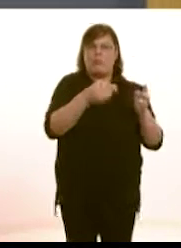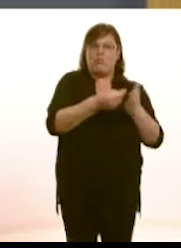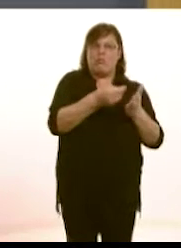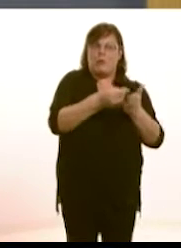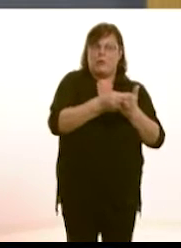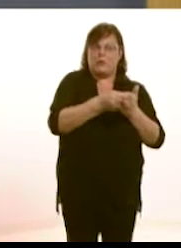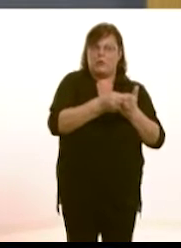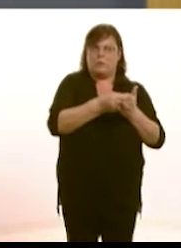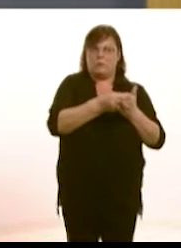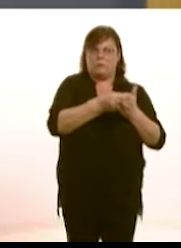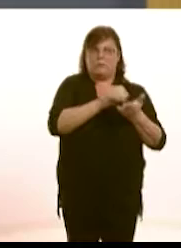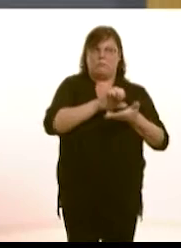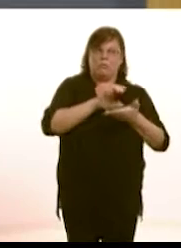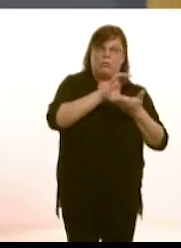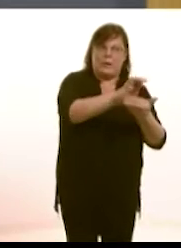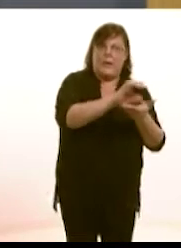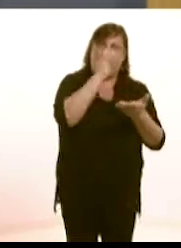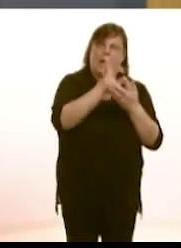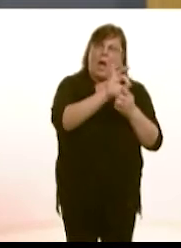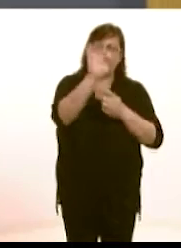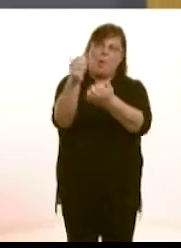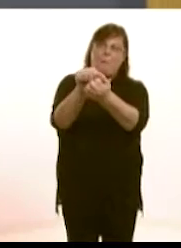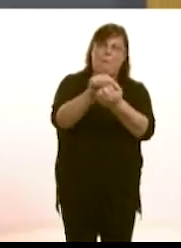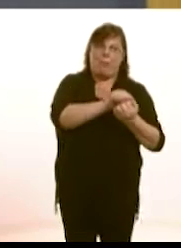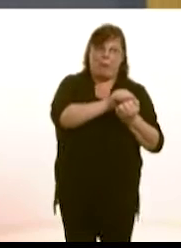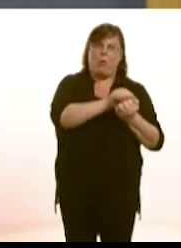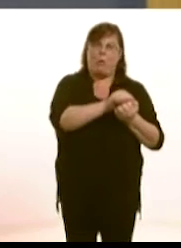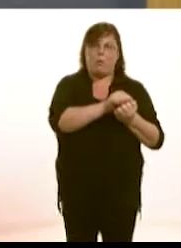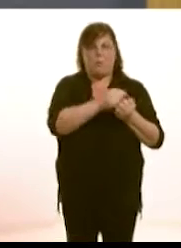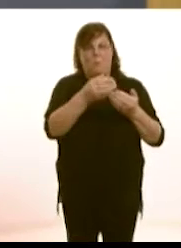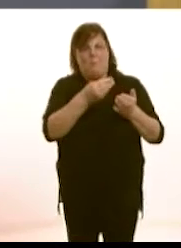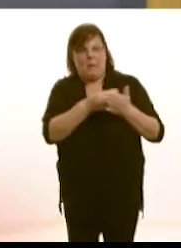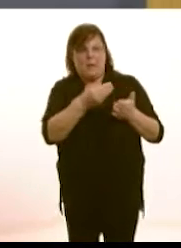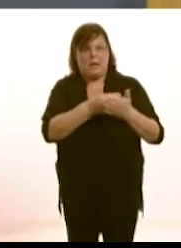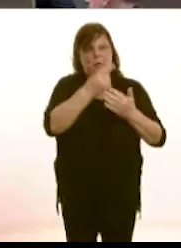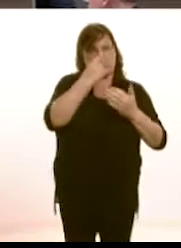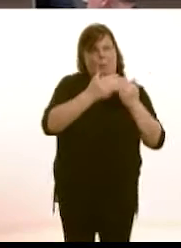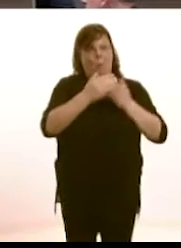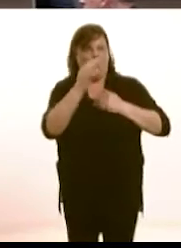clout to borrow on excellent terms in order to build a lot more council housing?